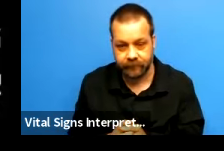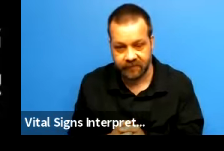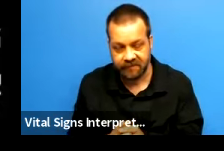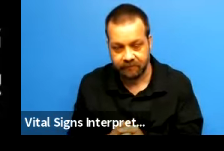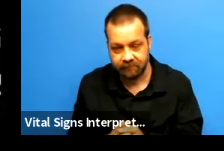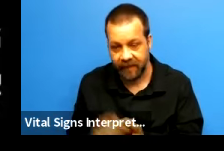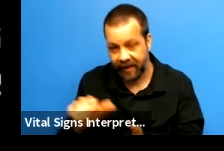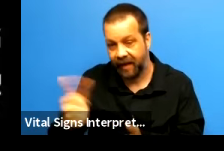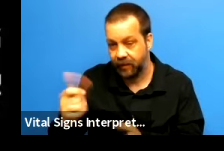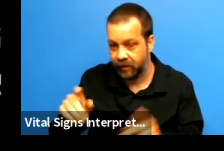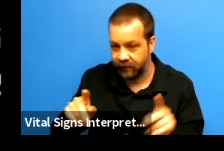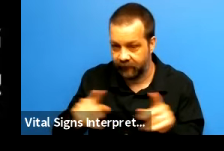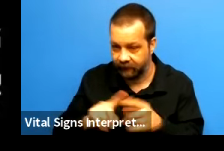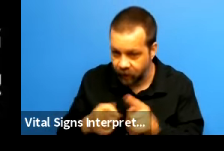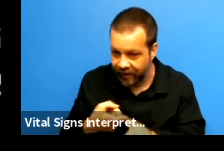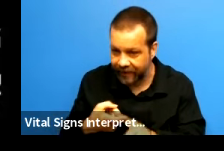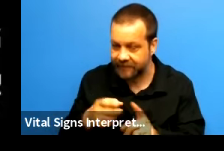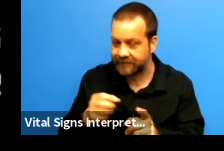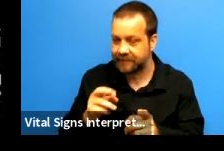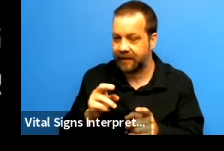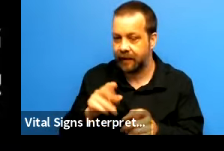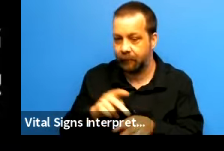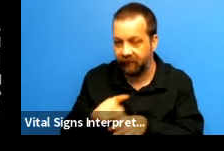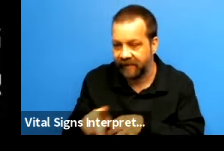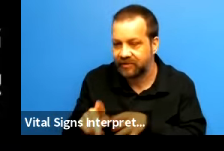but now it's becoming commonplace